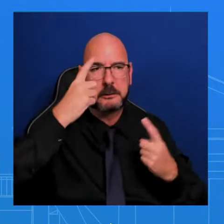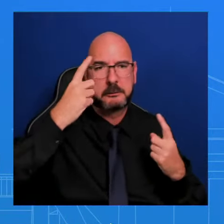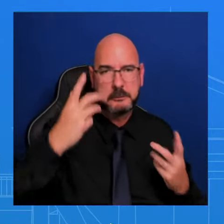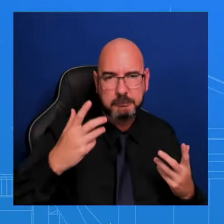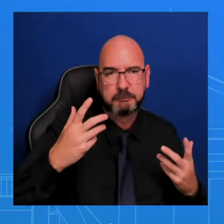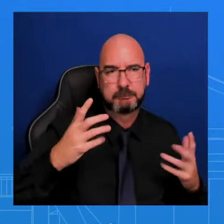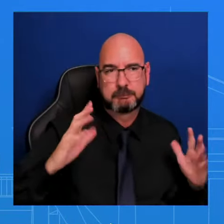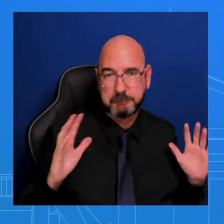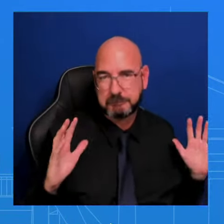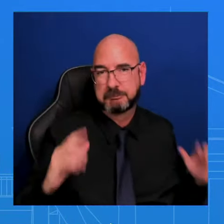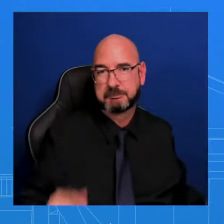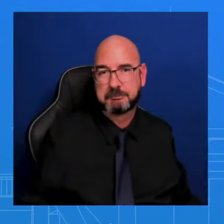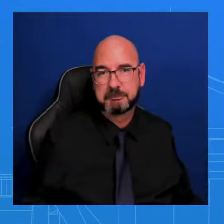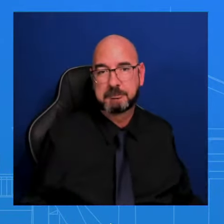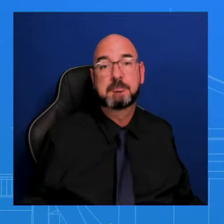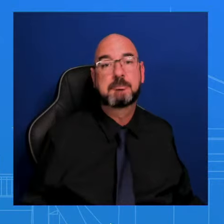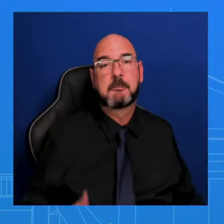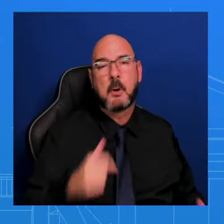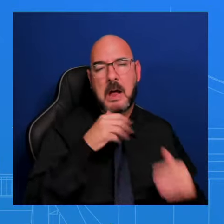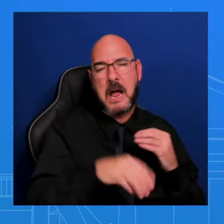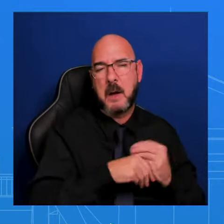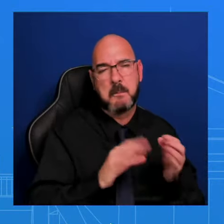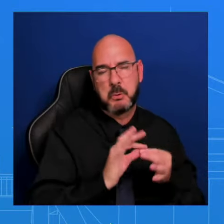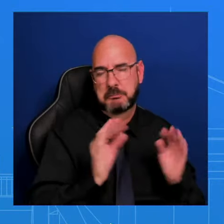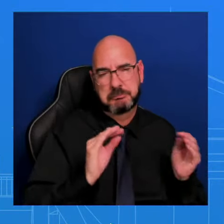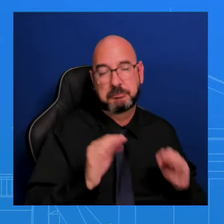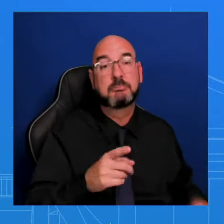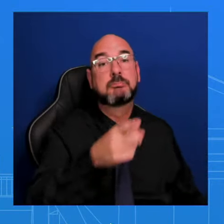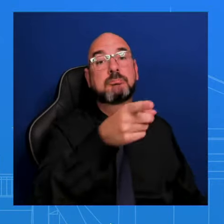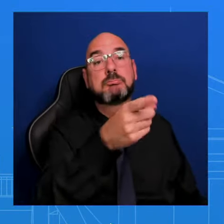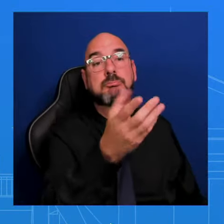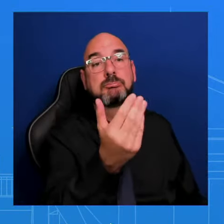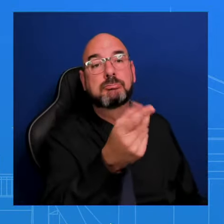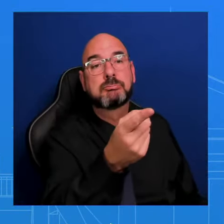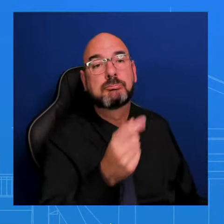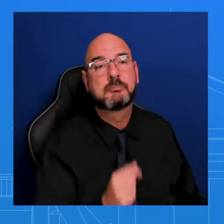Go ahead. The Press: Thanks, Karine. On a visit of the Chinese Foreign Minister --